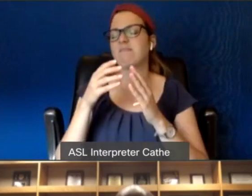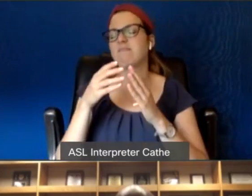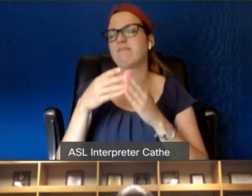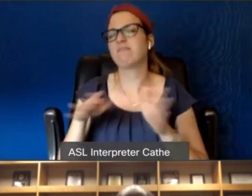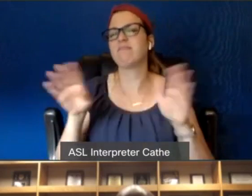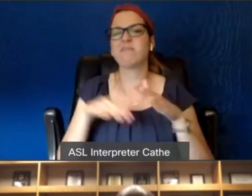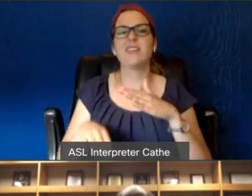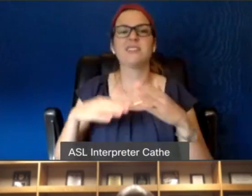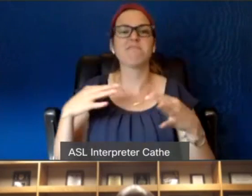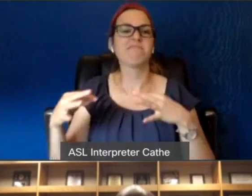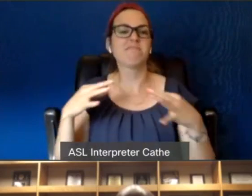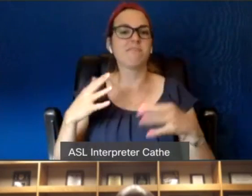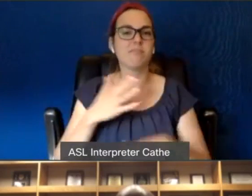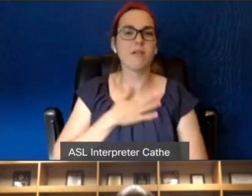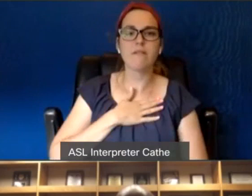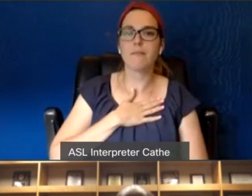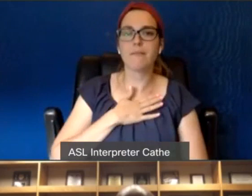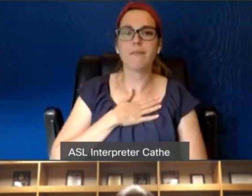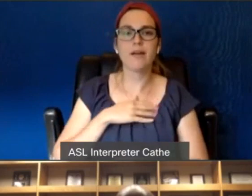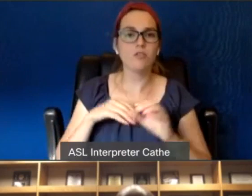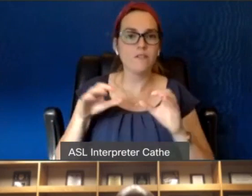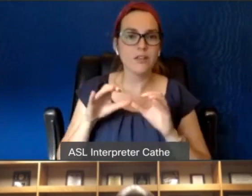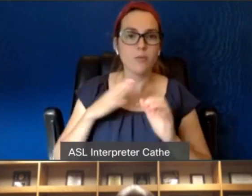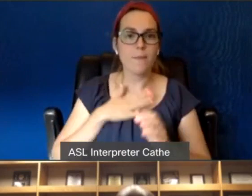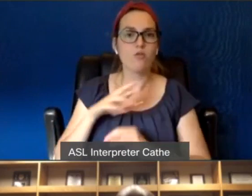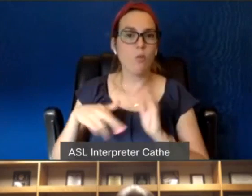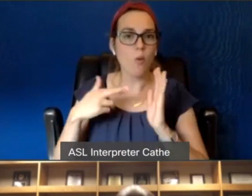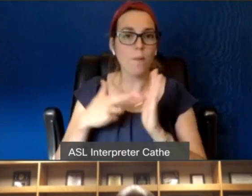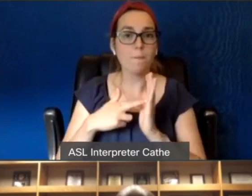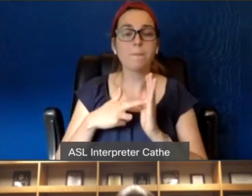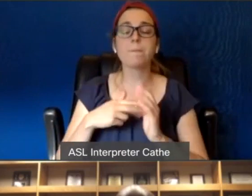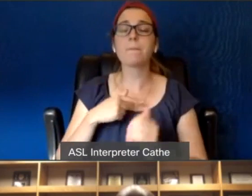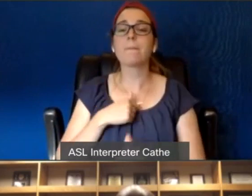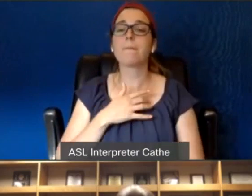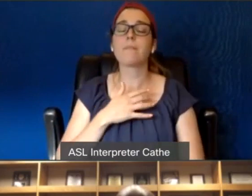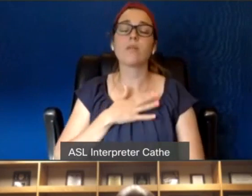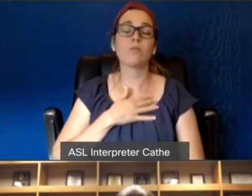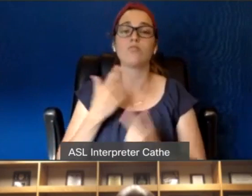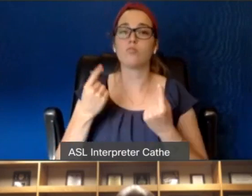of what I am and what I do. Primarily I just advocate, I'm a mentor,